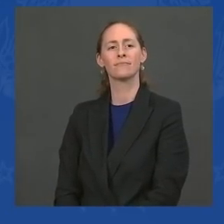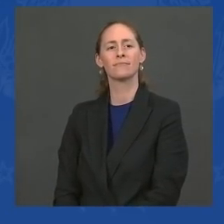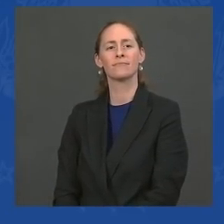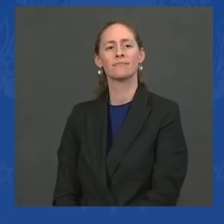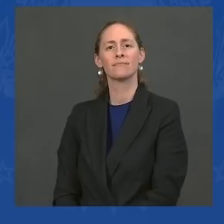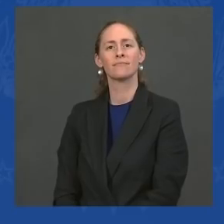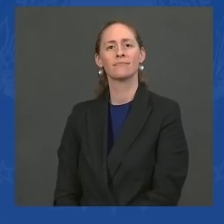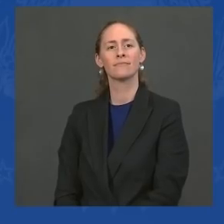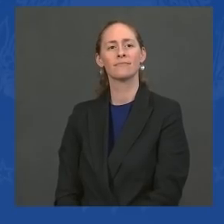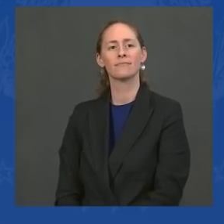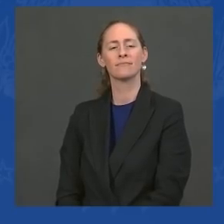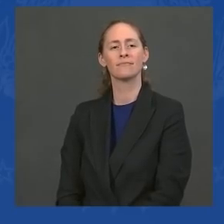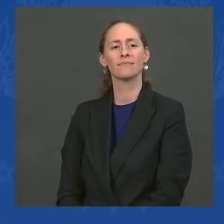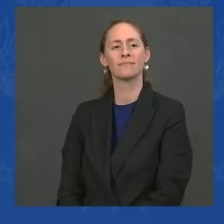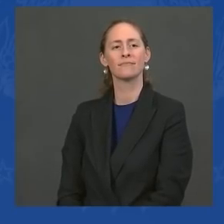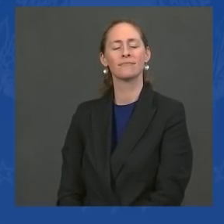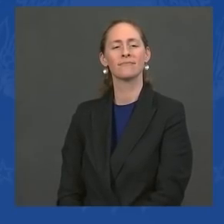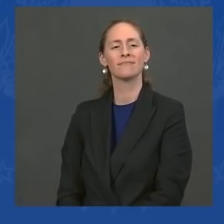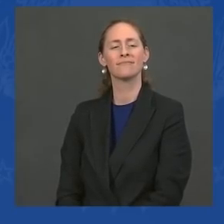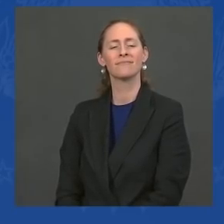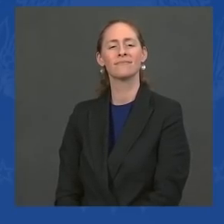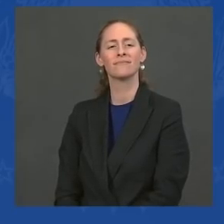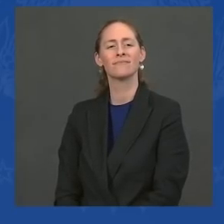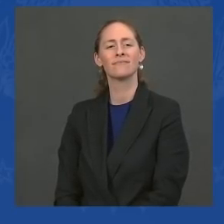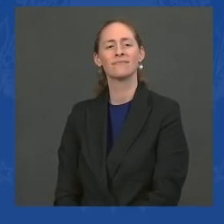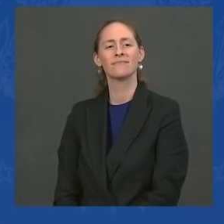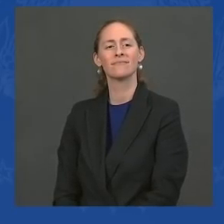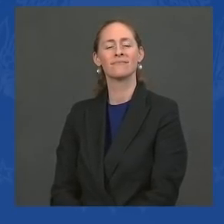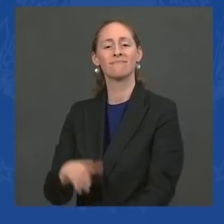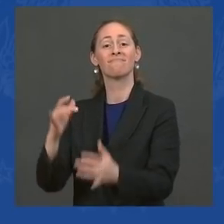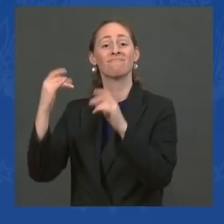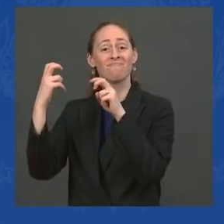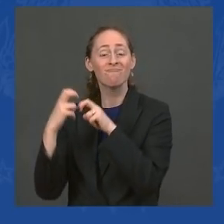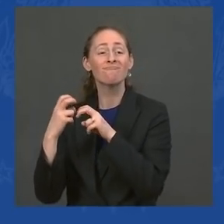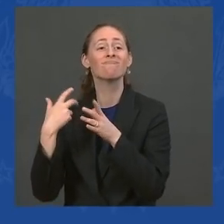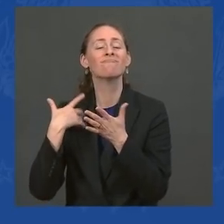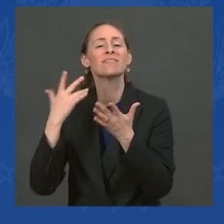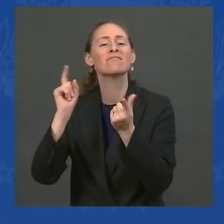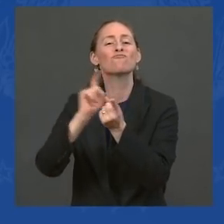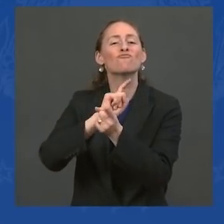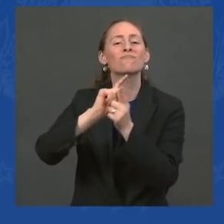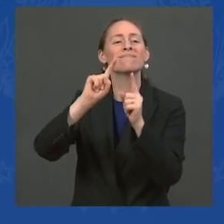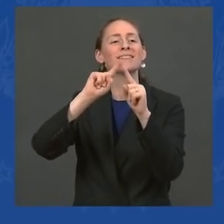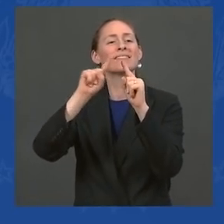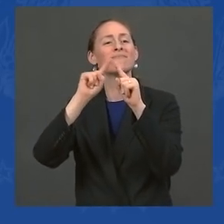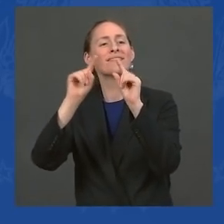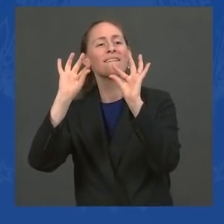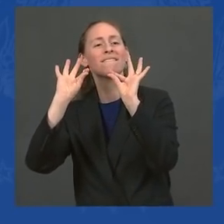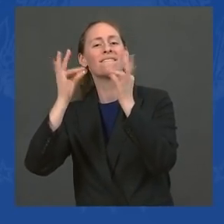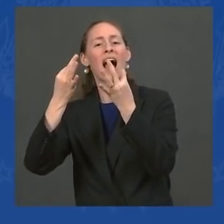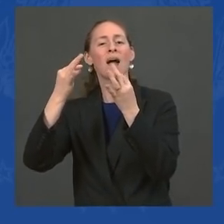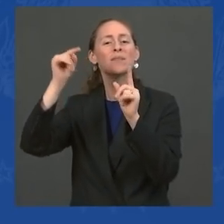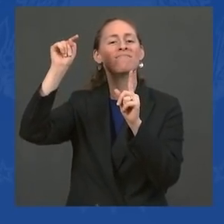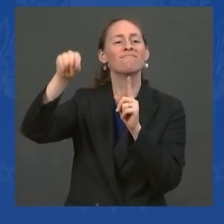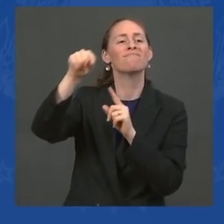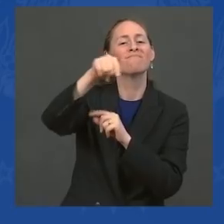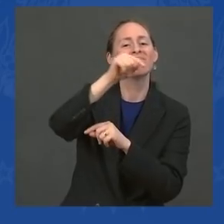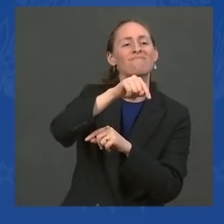And they were -- they were -- they were -- had a lumber company that they were foresting in the area.